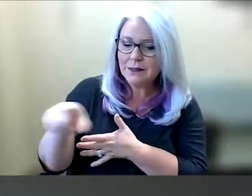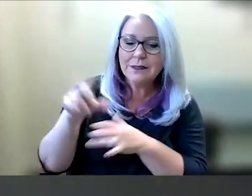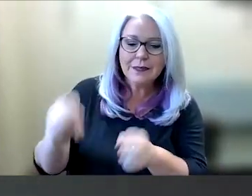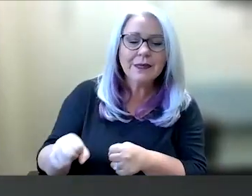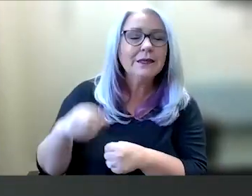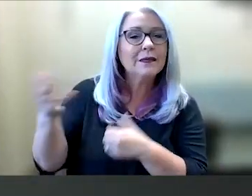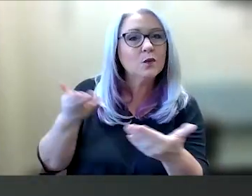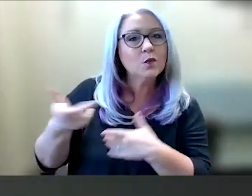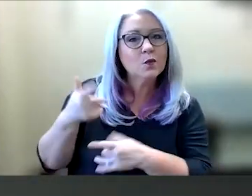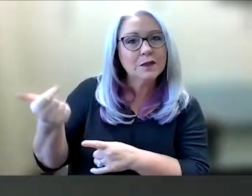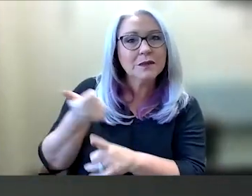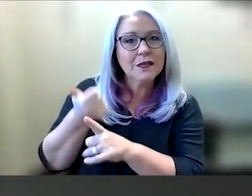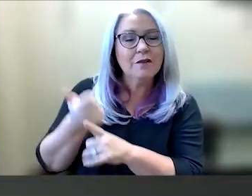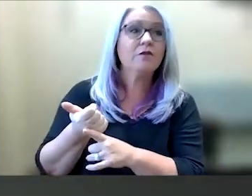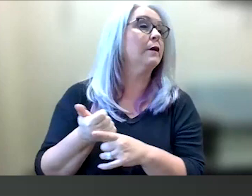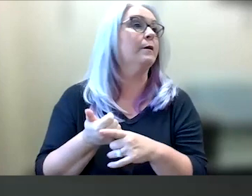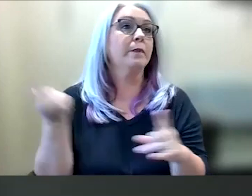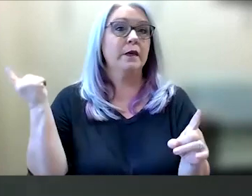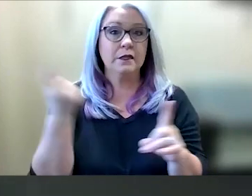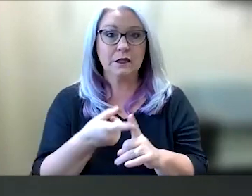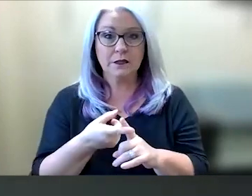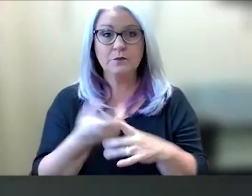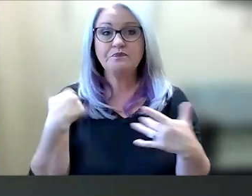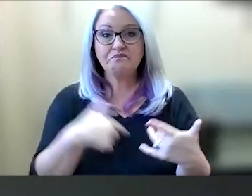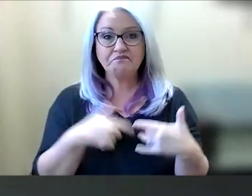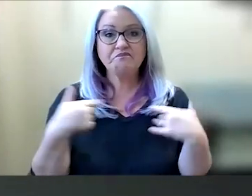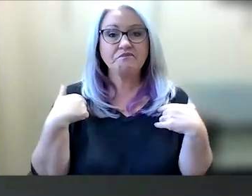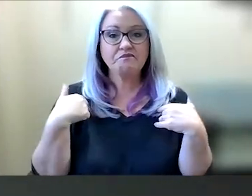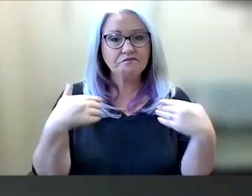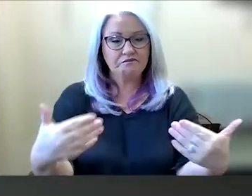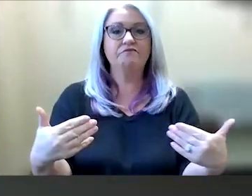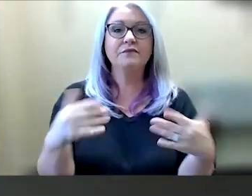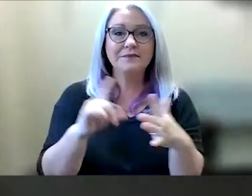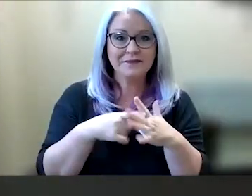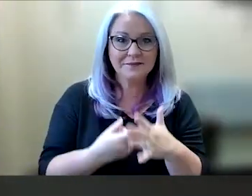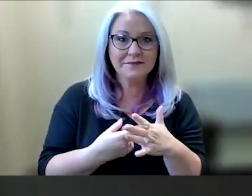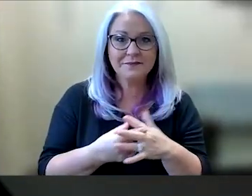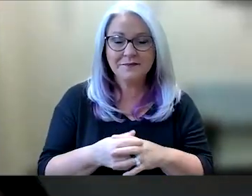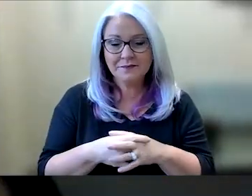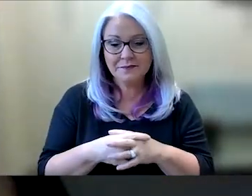arrives. But until then we are just going to get started. And the first question I have, the